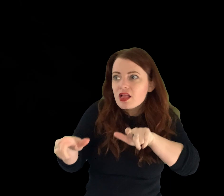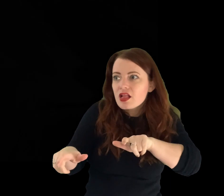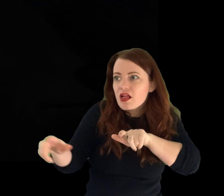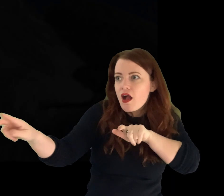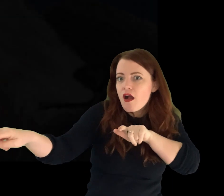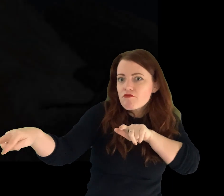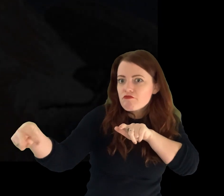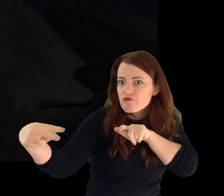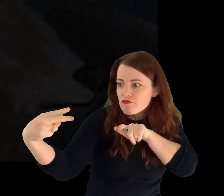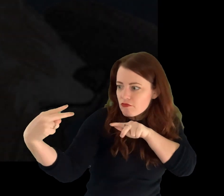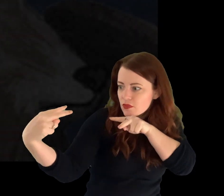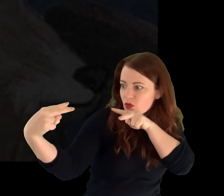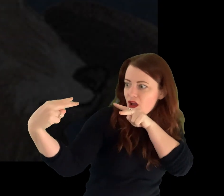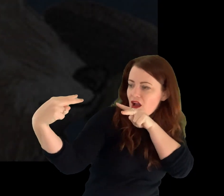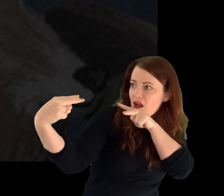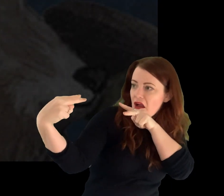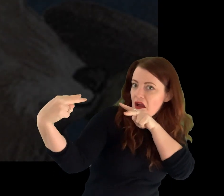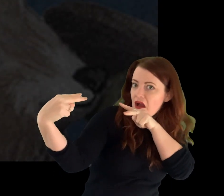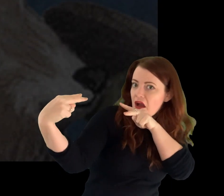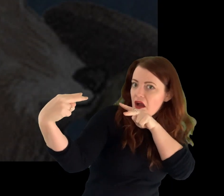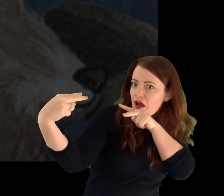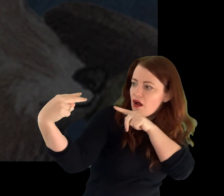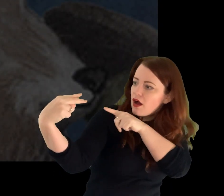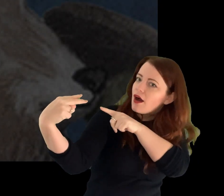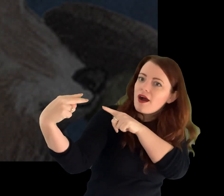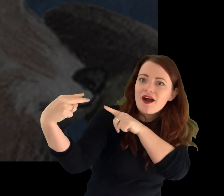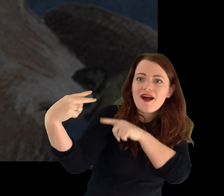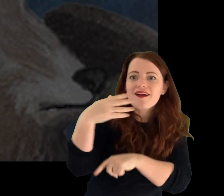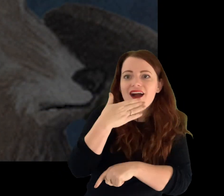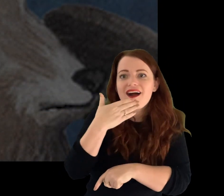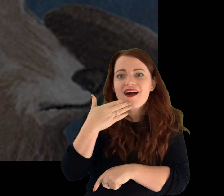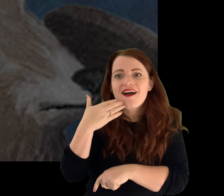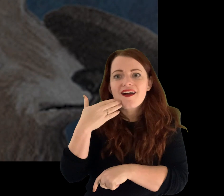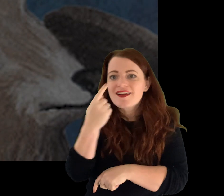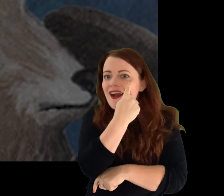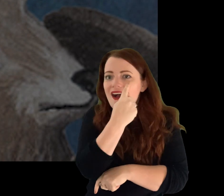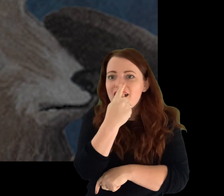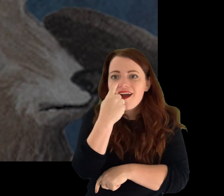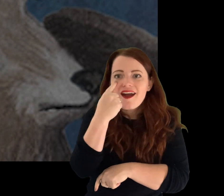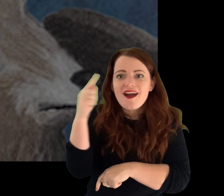Eye to eye and a look of kindness in those eyes